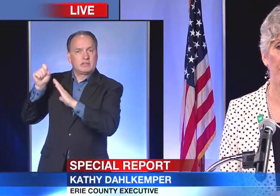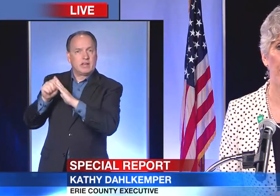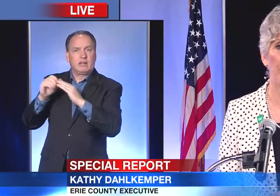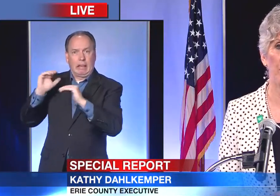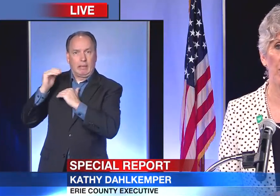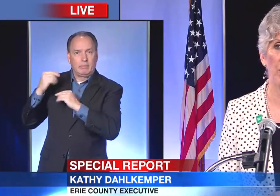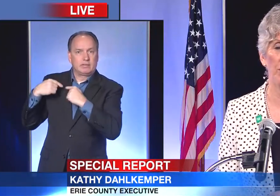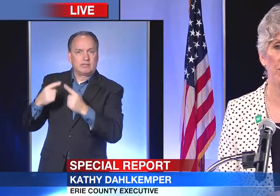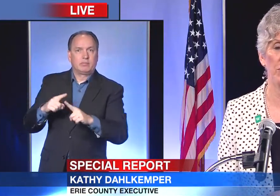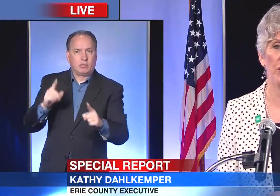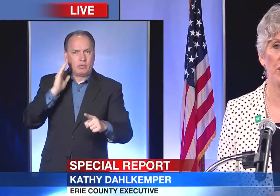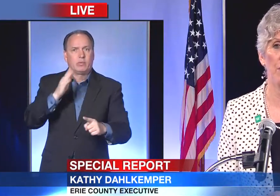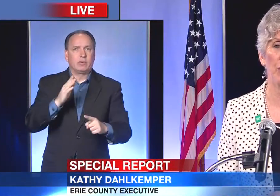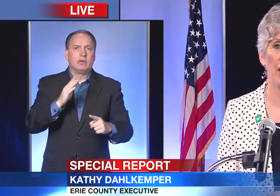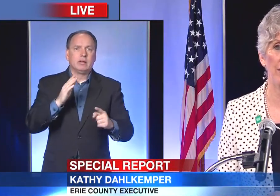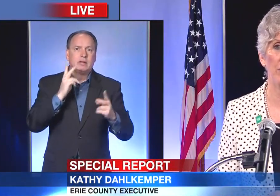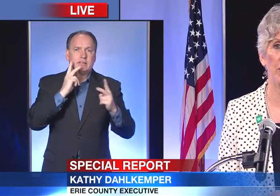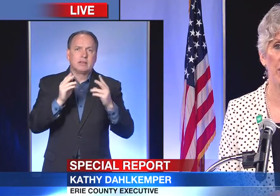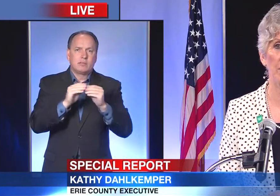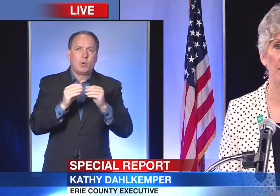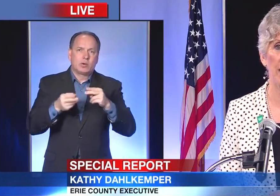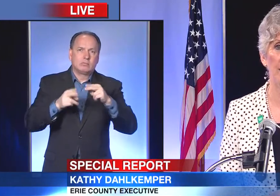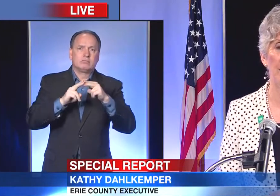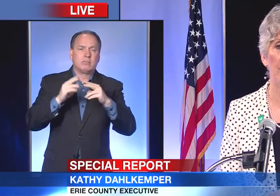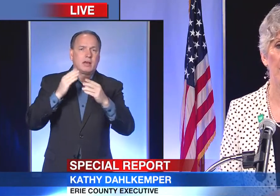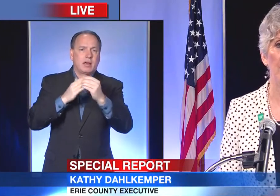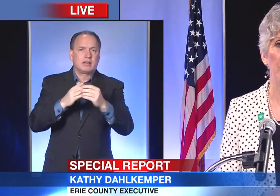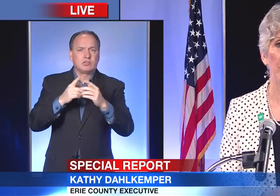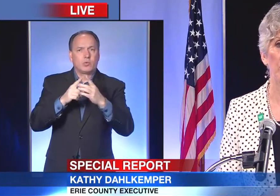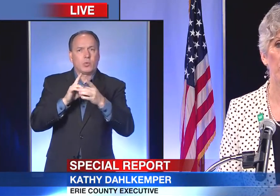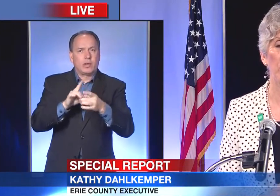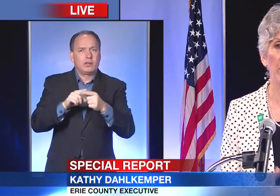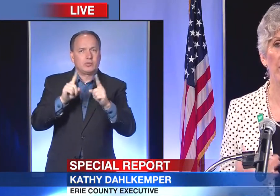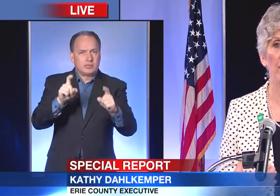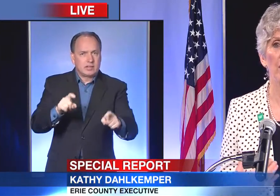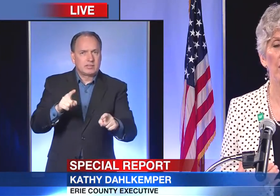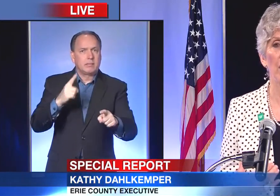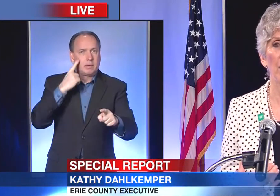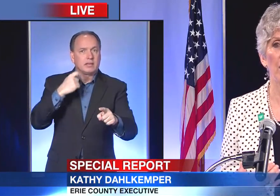AGAIN, THE GUIDANCE FROM THIS STATE HAS BEEN LIMITED AT THIS POINT, BUT WE HOPE TO SEE A LOT